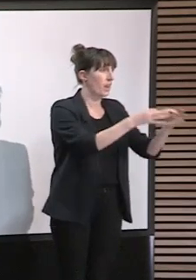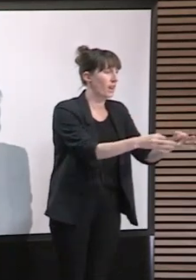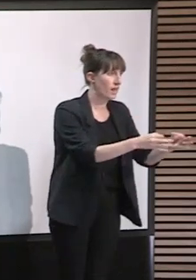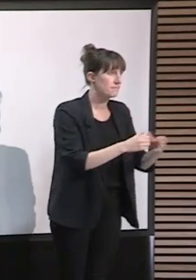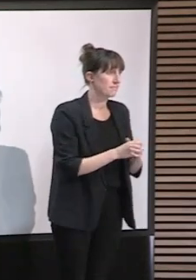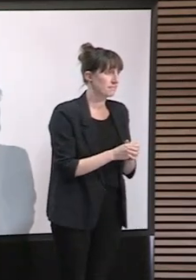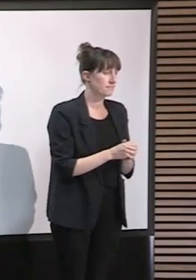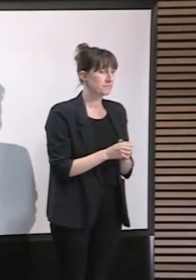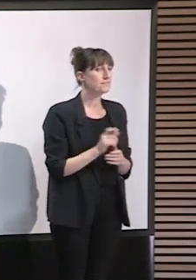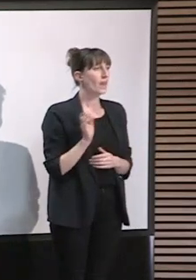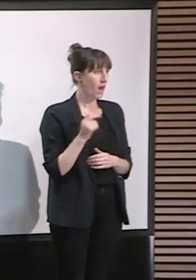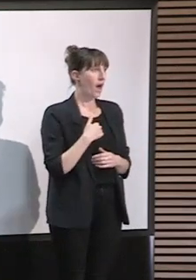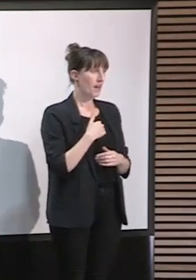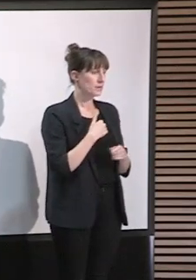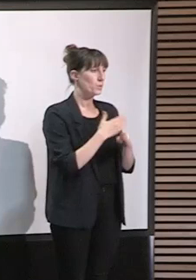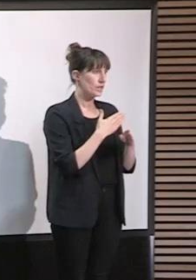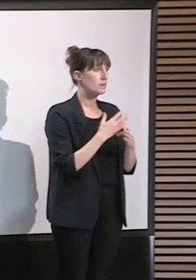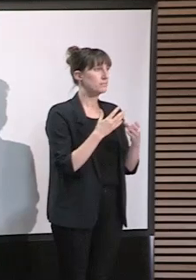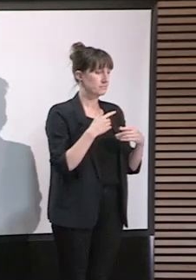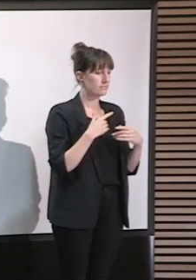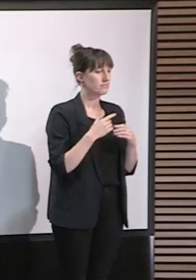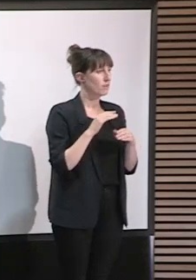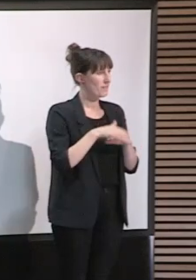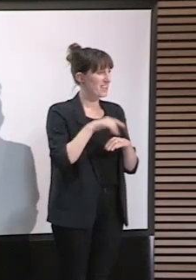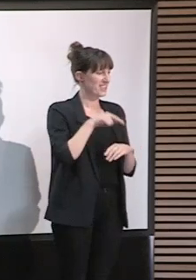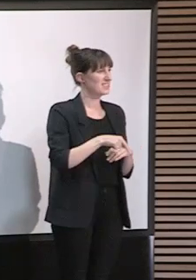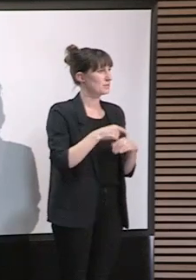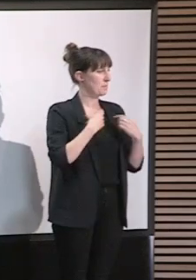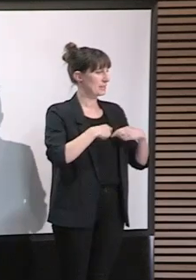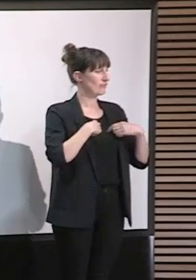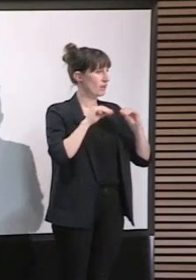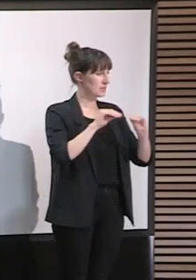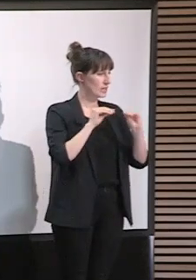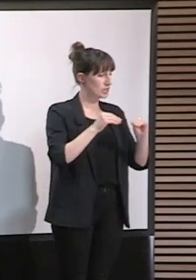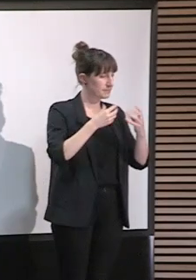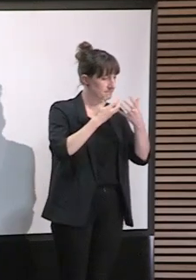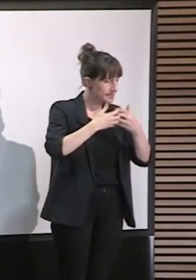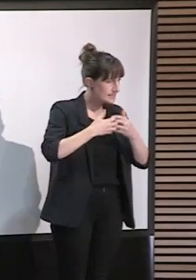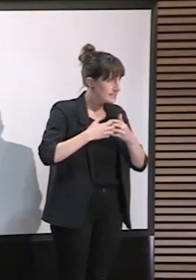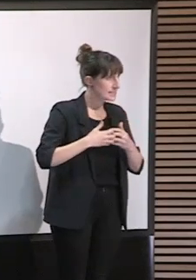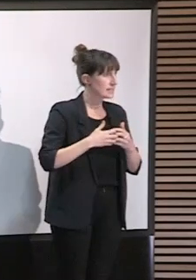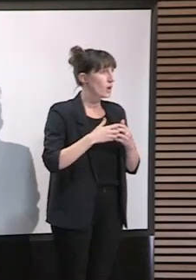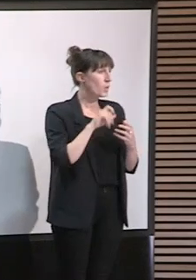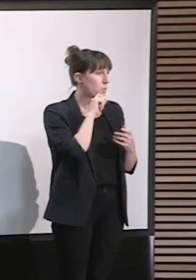or push expects -- exams and practical assignments to level out the advantage.